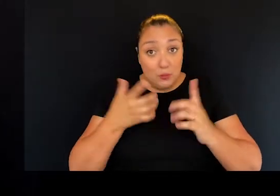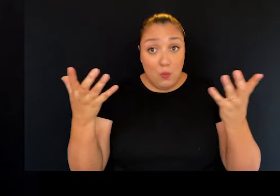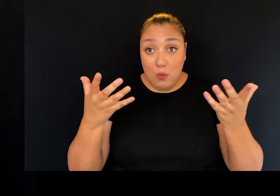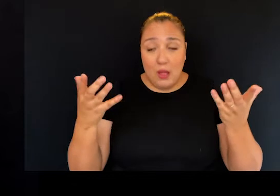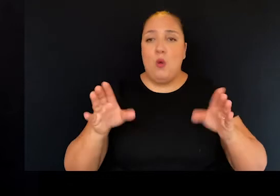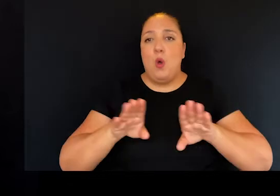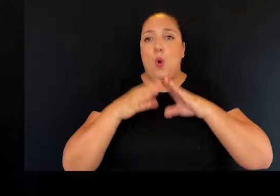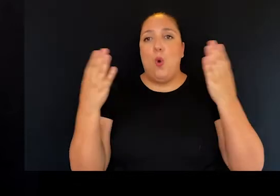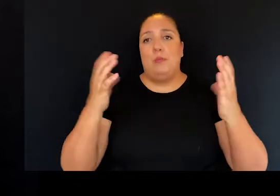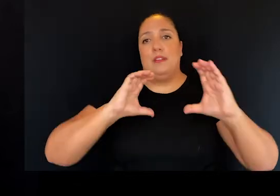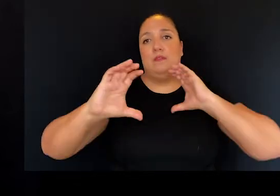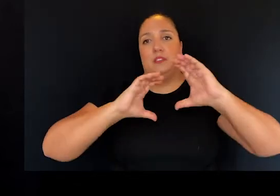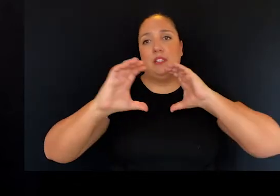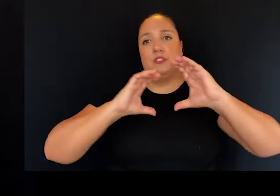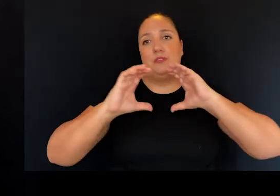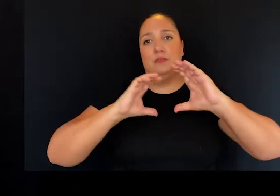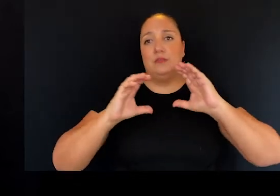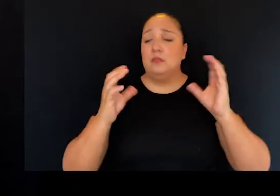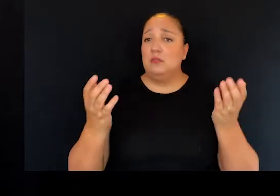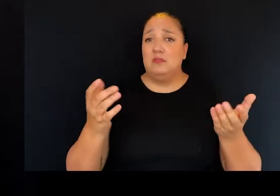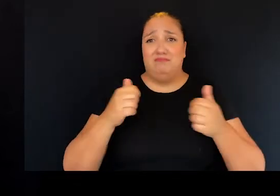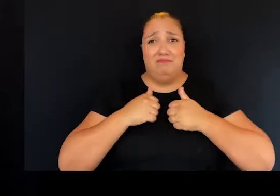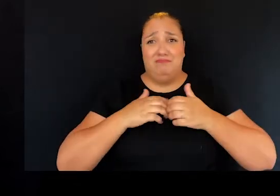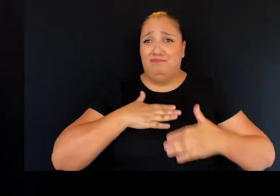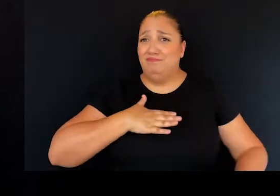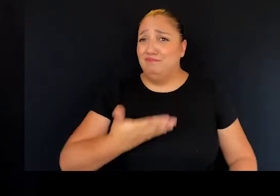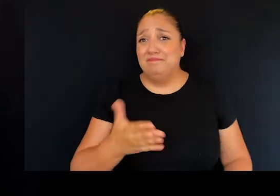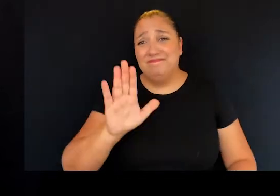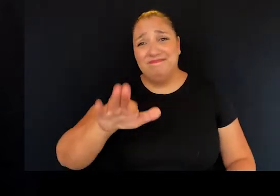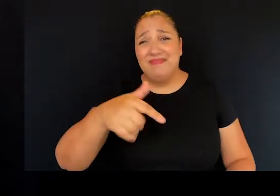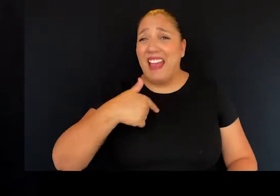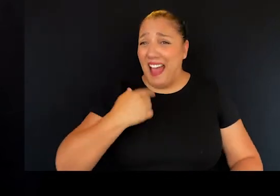about saying, "Yeah, you know, I've used that word "and I didn't know what it meant at the time,"